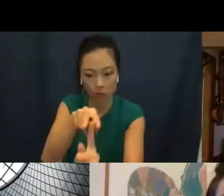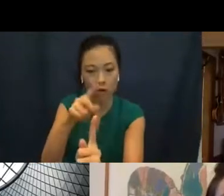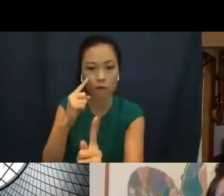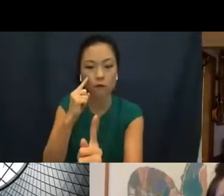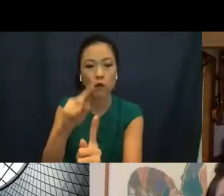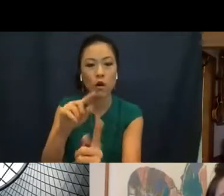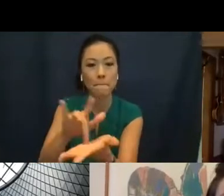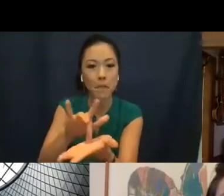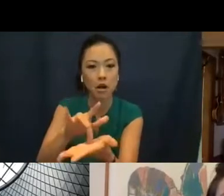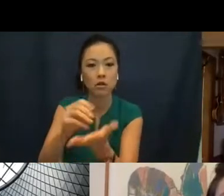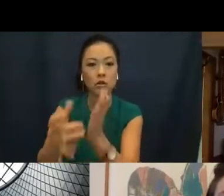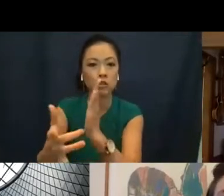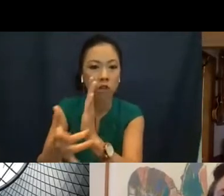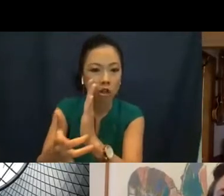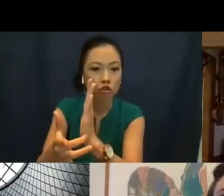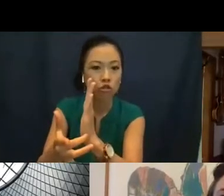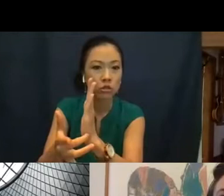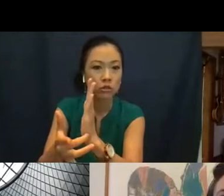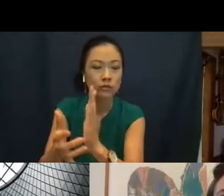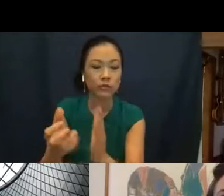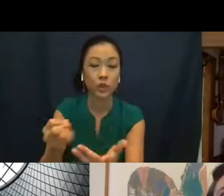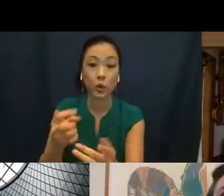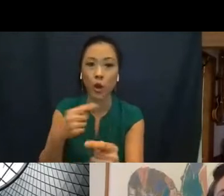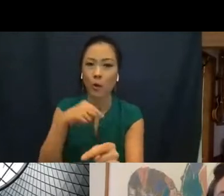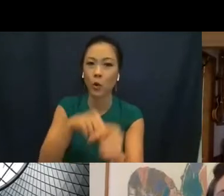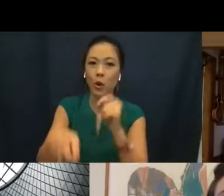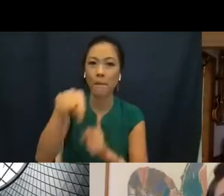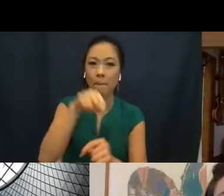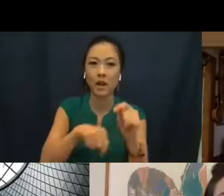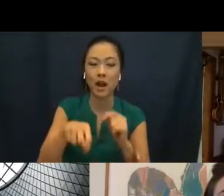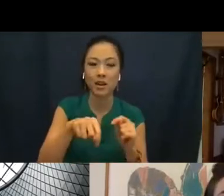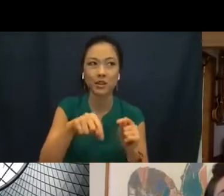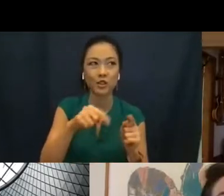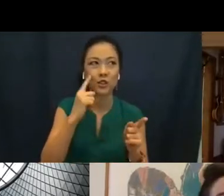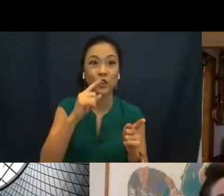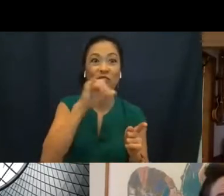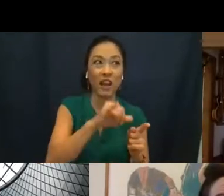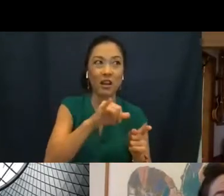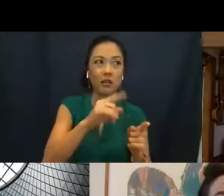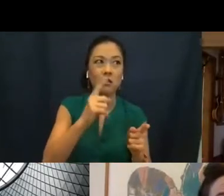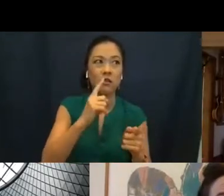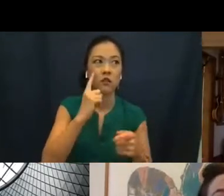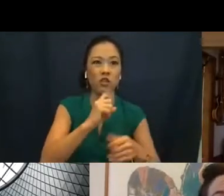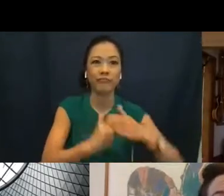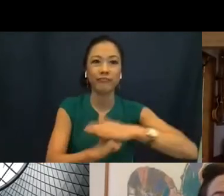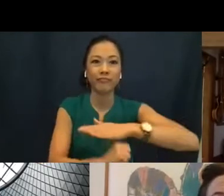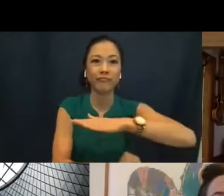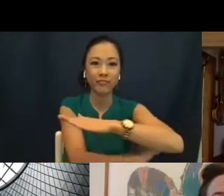that as a little bit of a premise to then start to think about COVID-19 as a